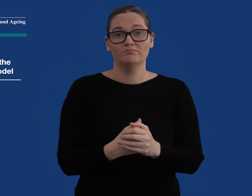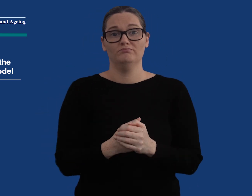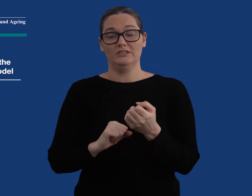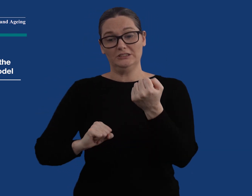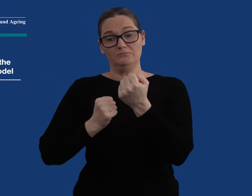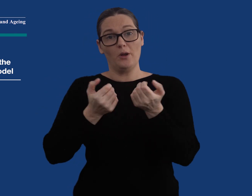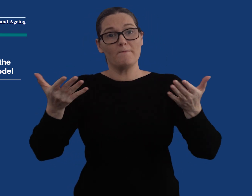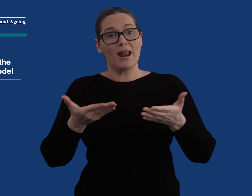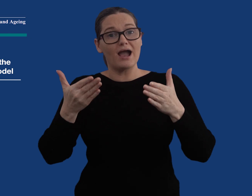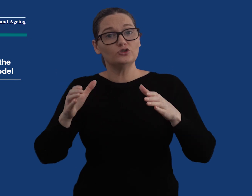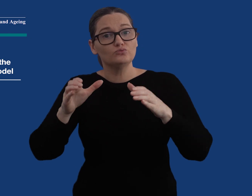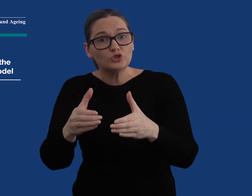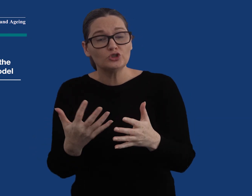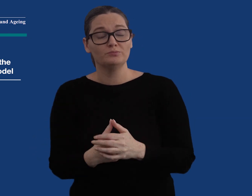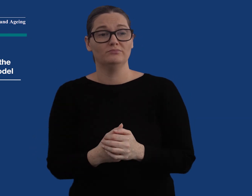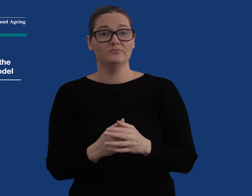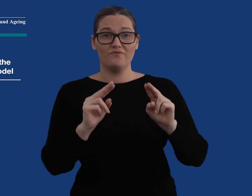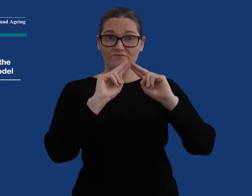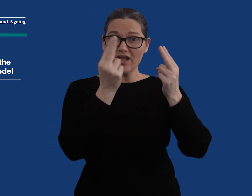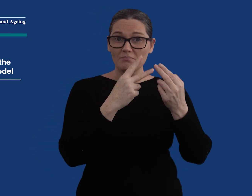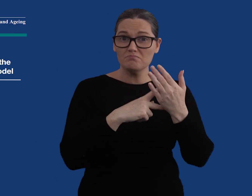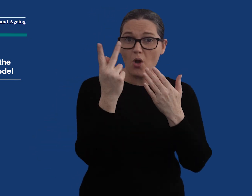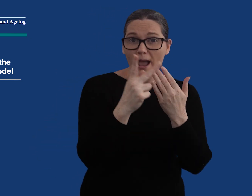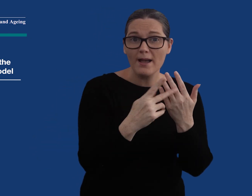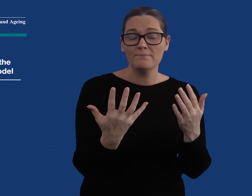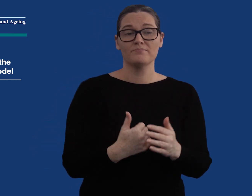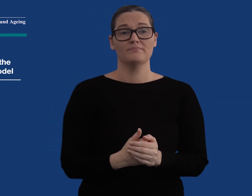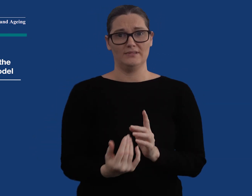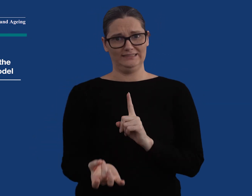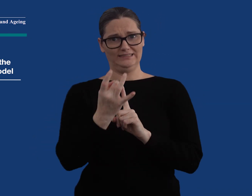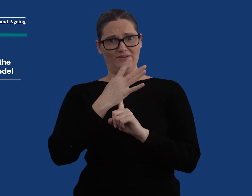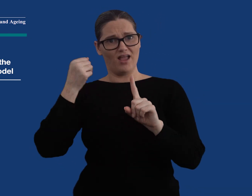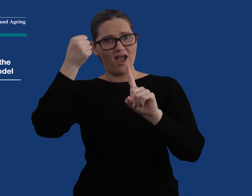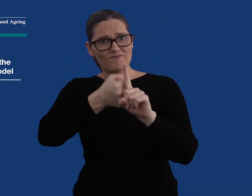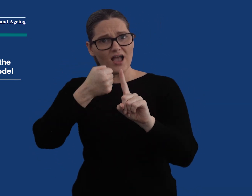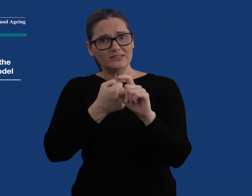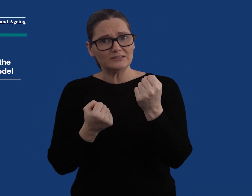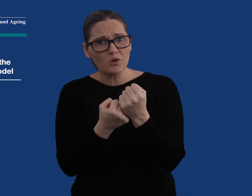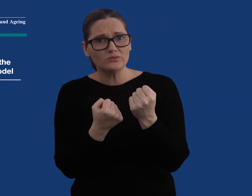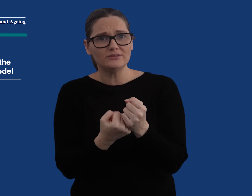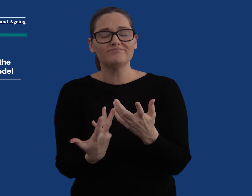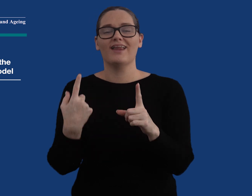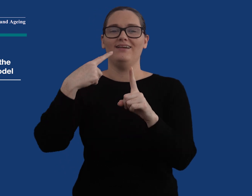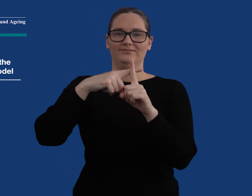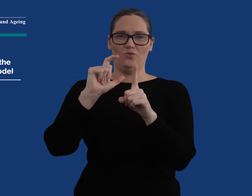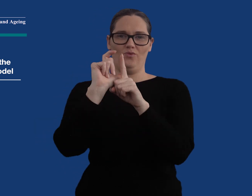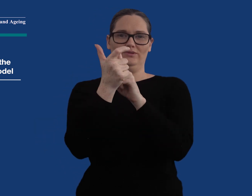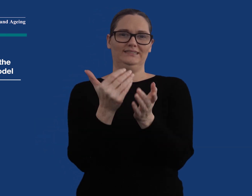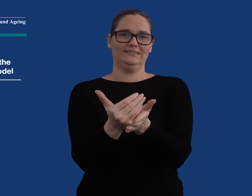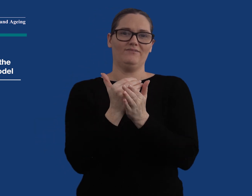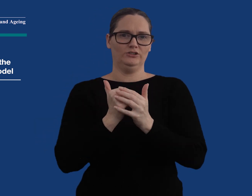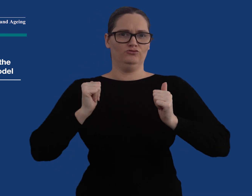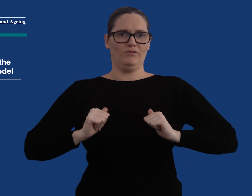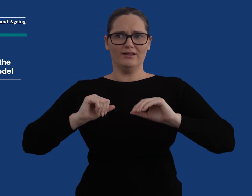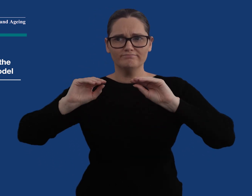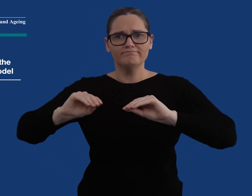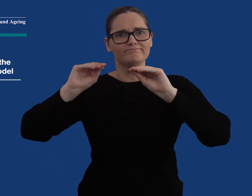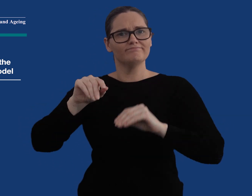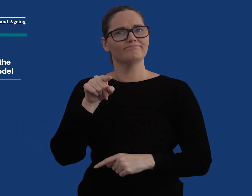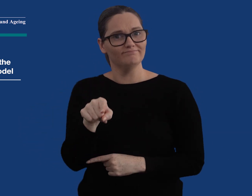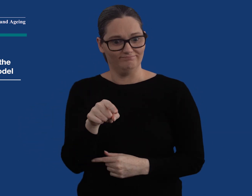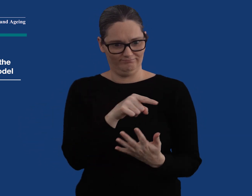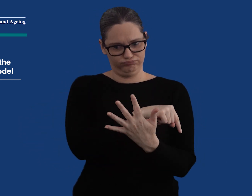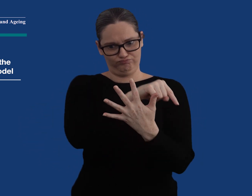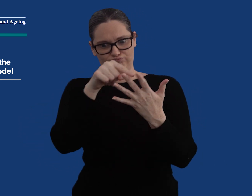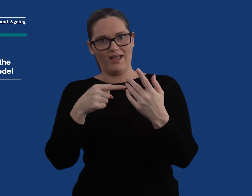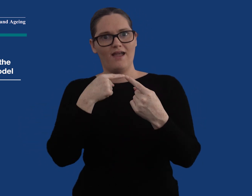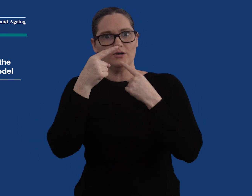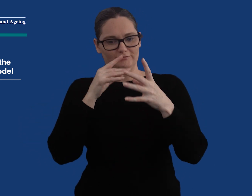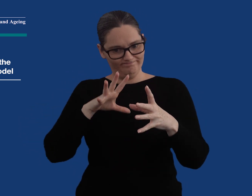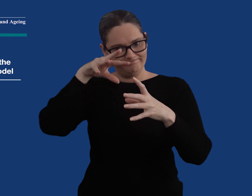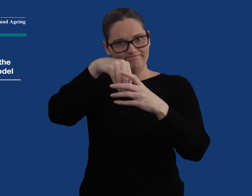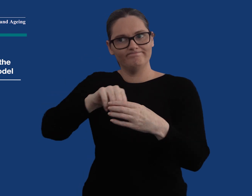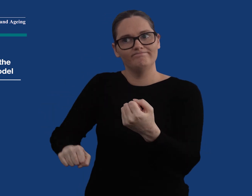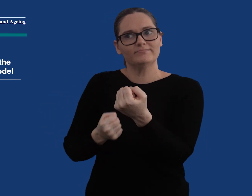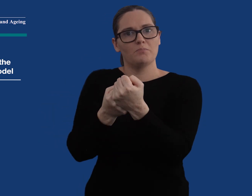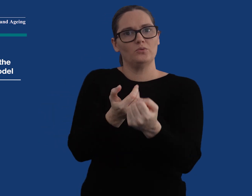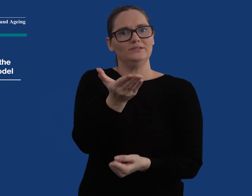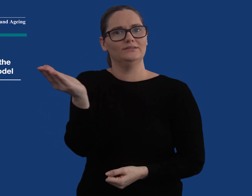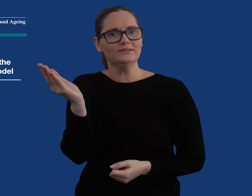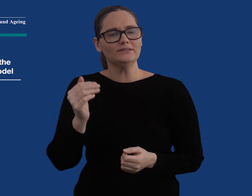supported playgroups, family programs, self-advocacy supports, and culturally safe training.